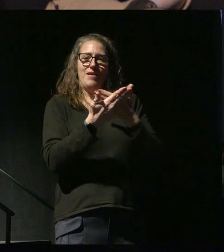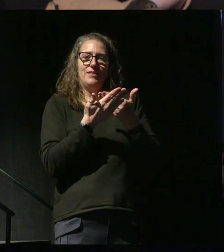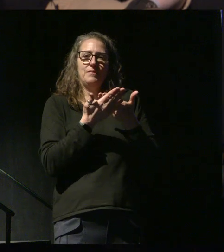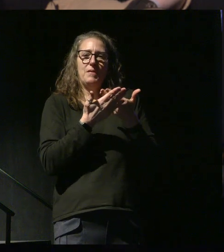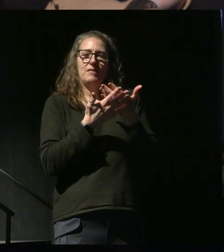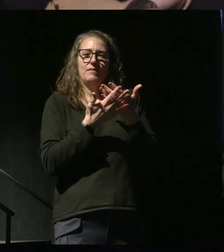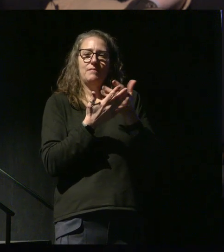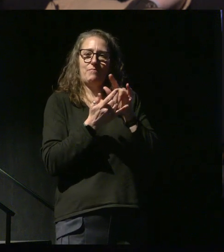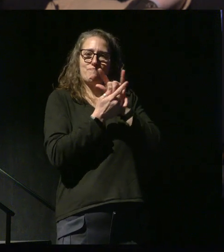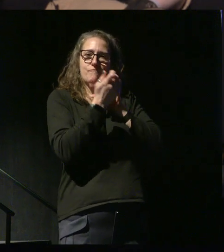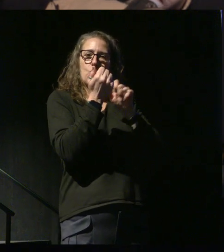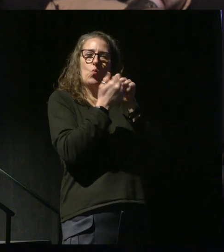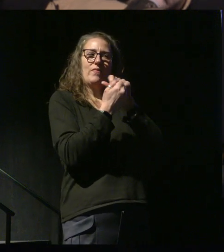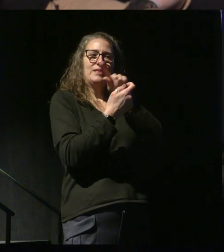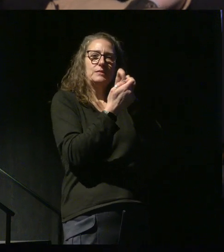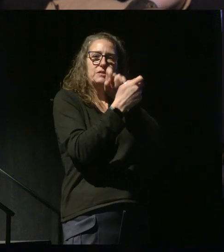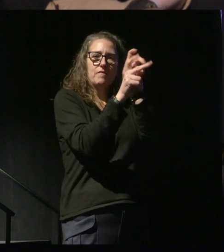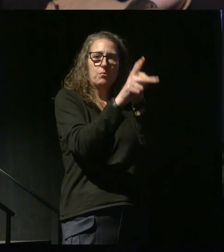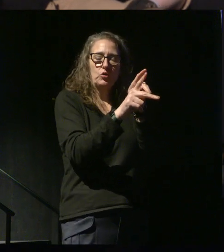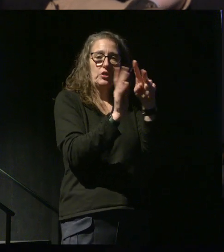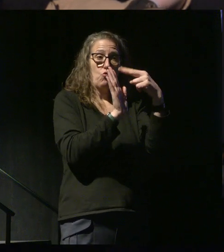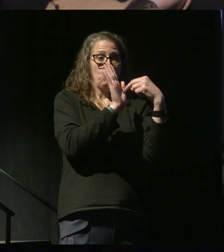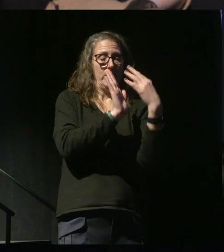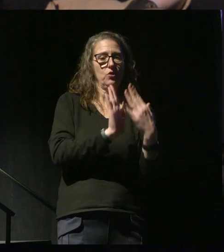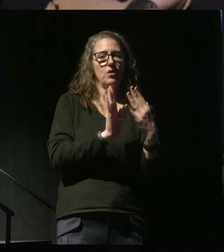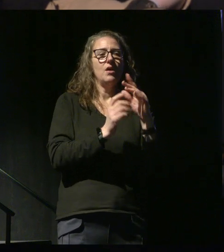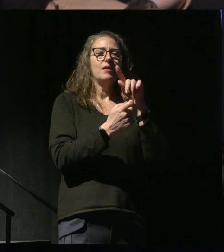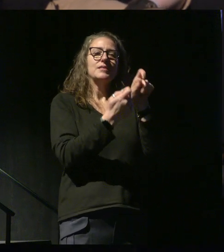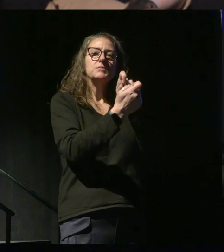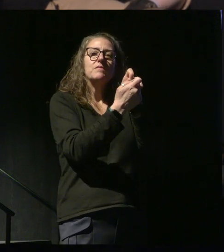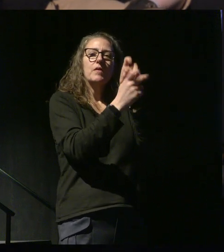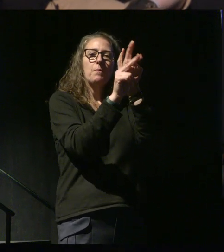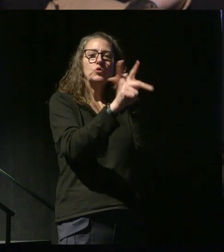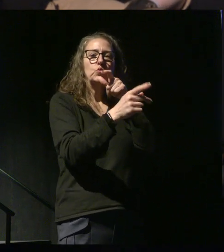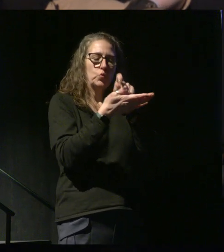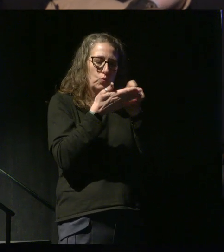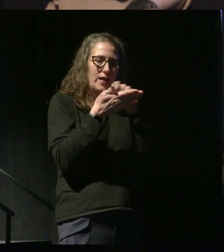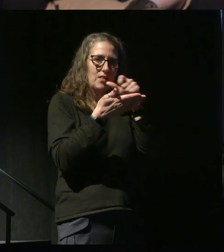with the specific person that you're addressing or the specific entity that you're addressing,